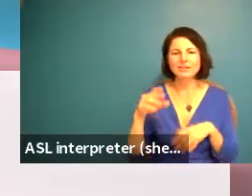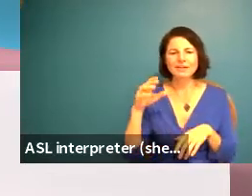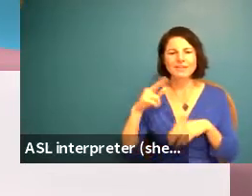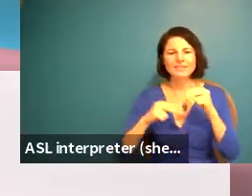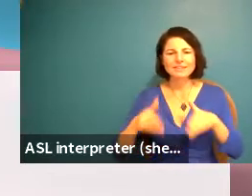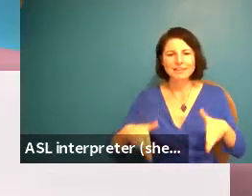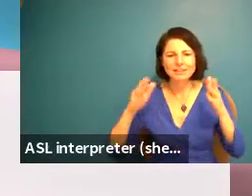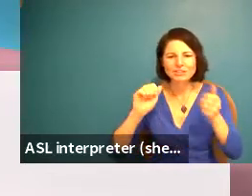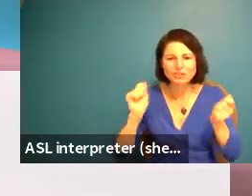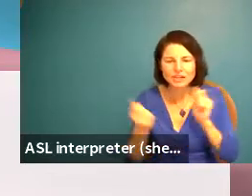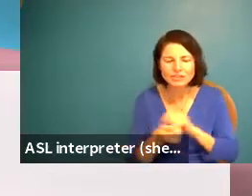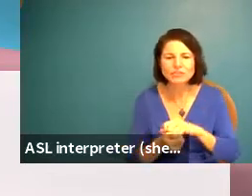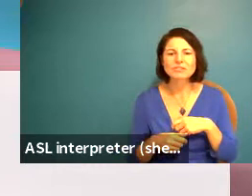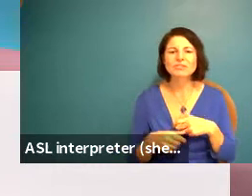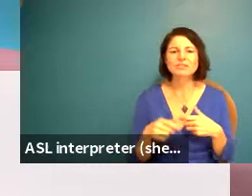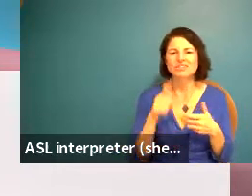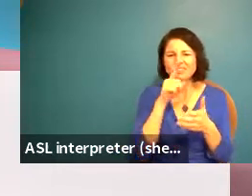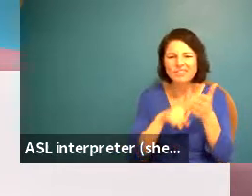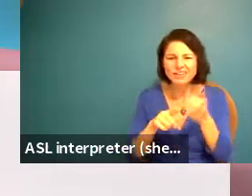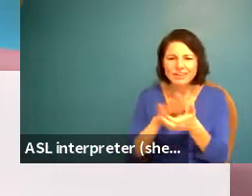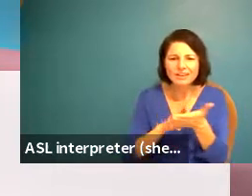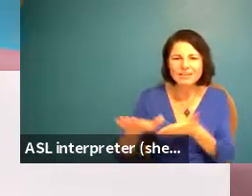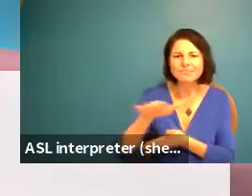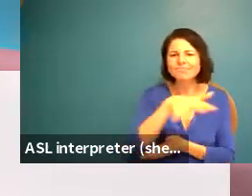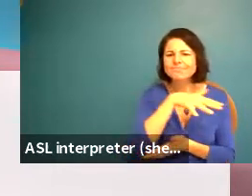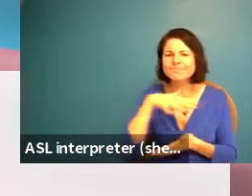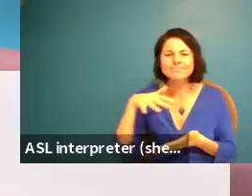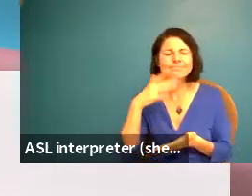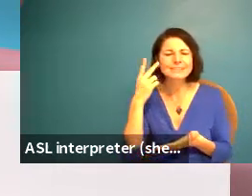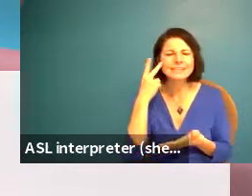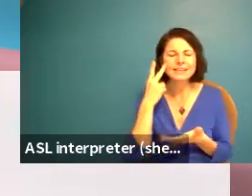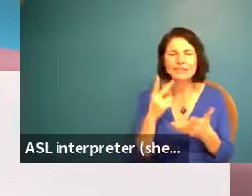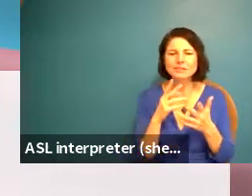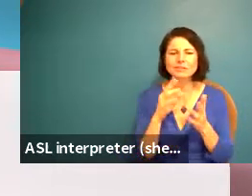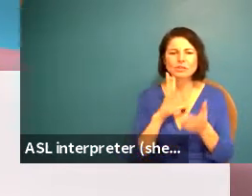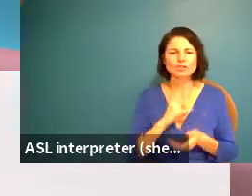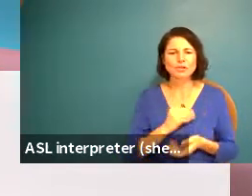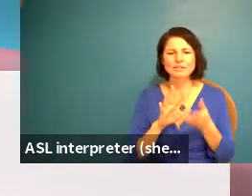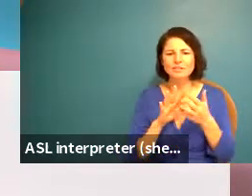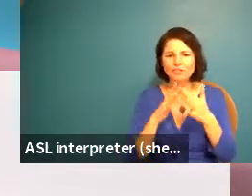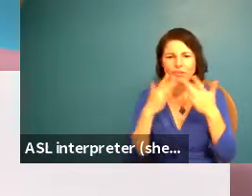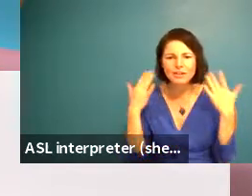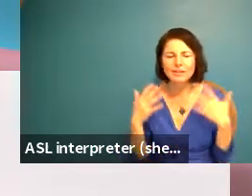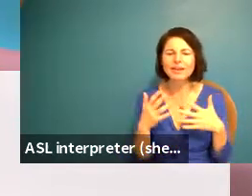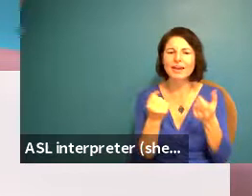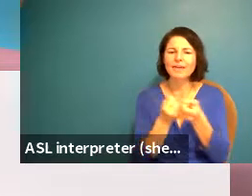investigate the trans friendliness of the campus and the community, advocate for changes and then educate others about trans